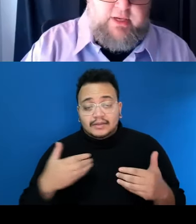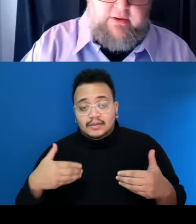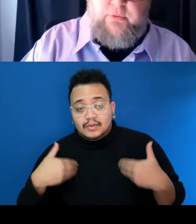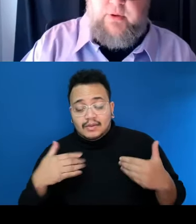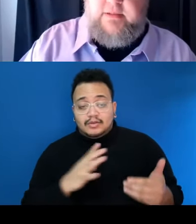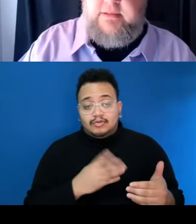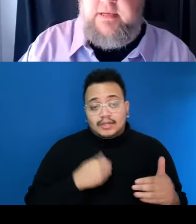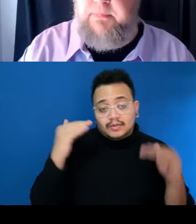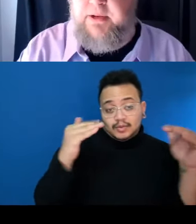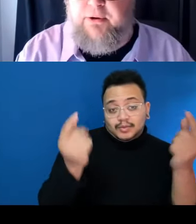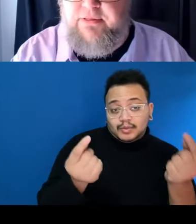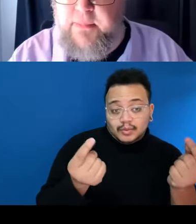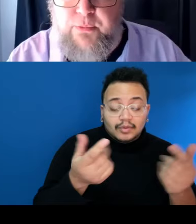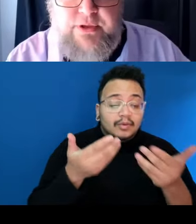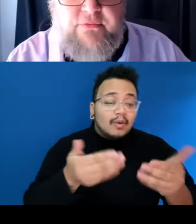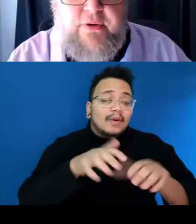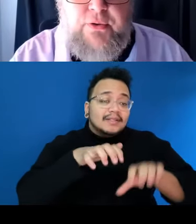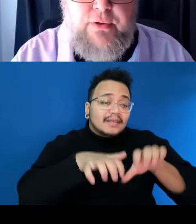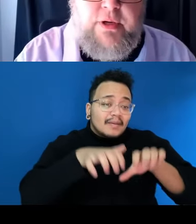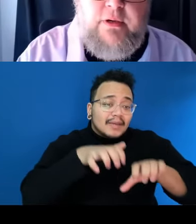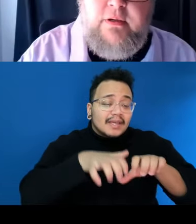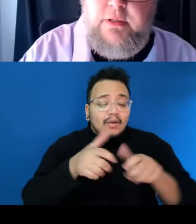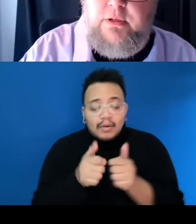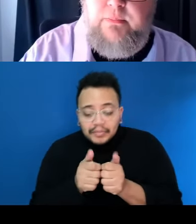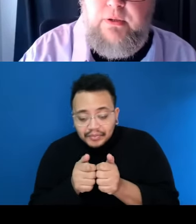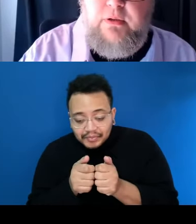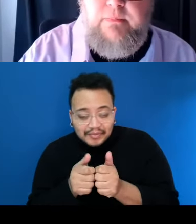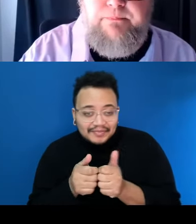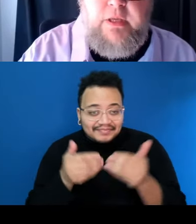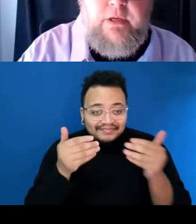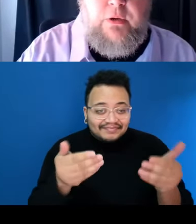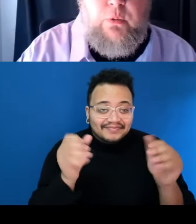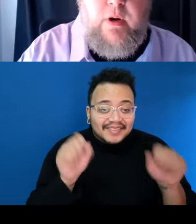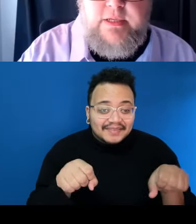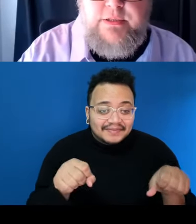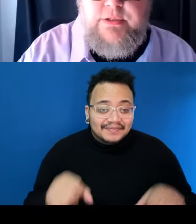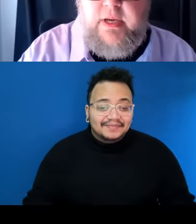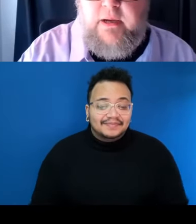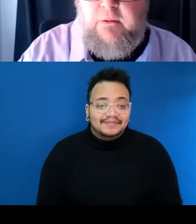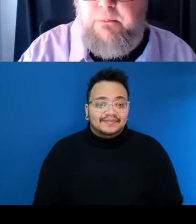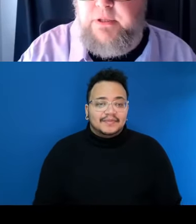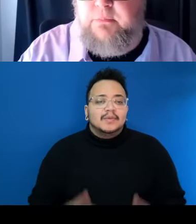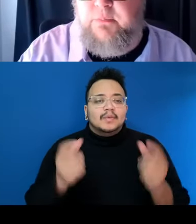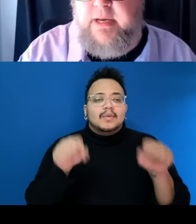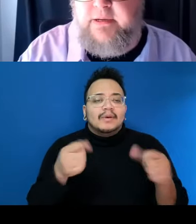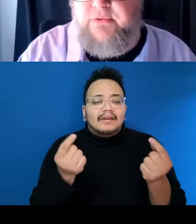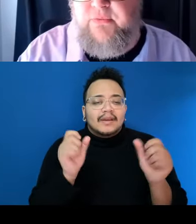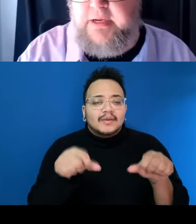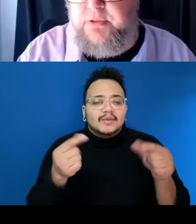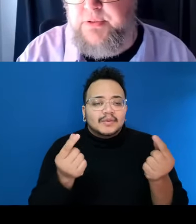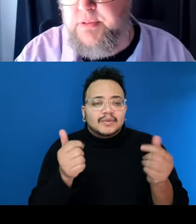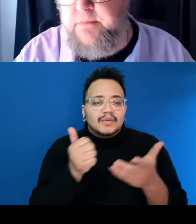So again, if you want to type in or thumb in with your phone or your computer, what can you do to help build protective factors?